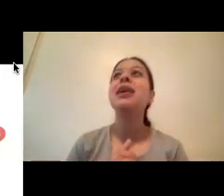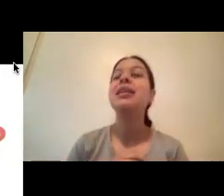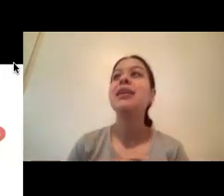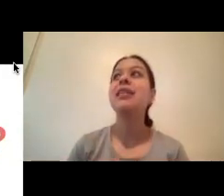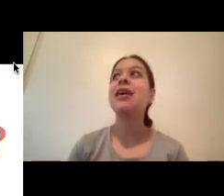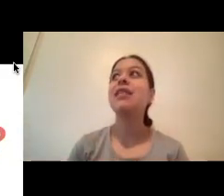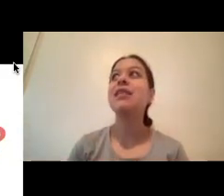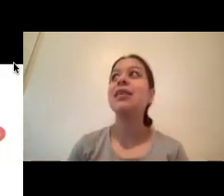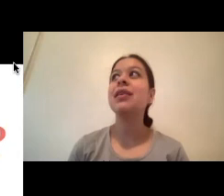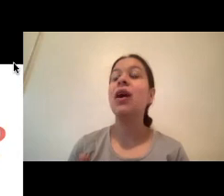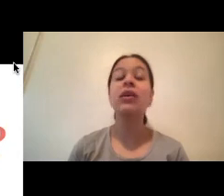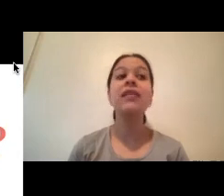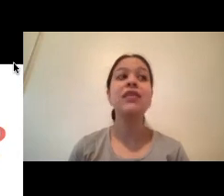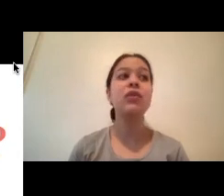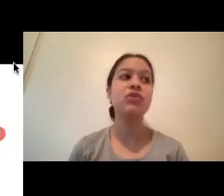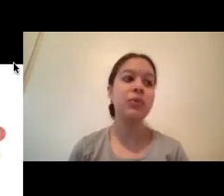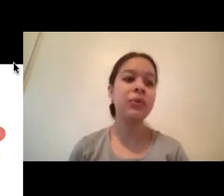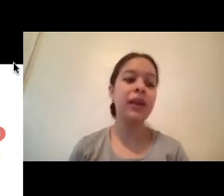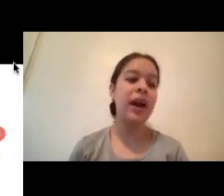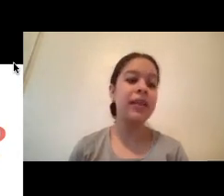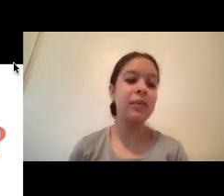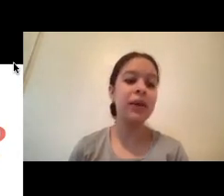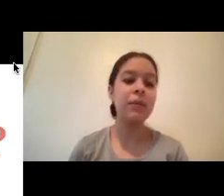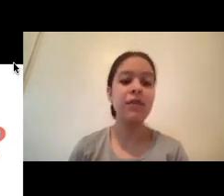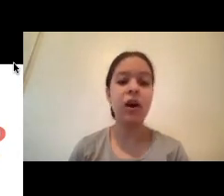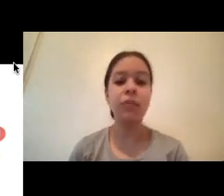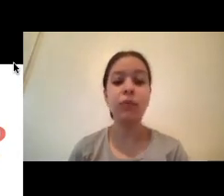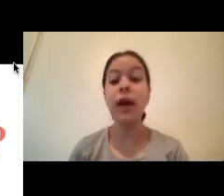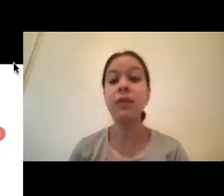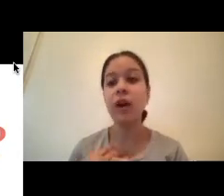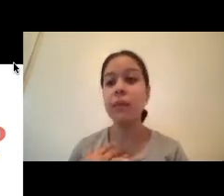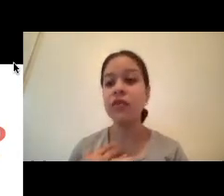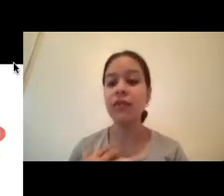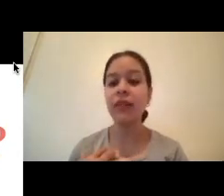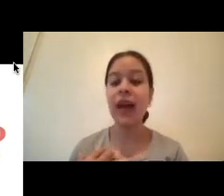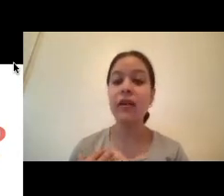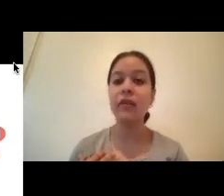And I think that that's honestly so true. Like, I think when I'm giving up, when I'm given options of like how to